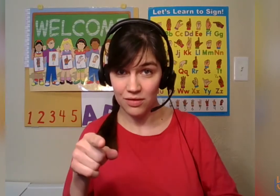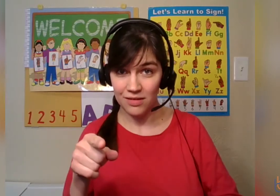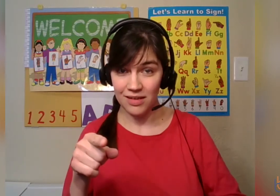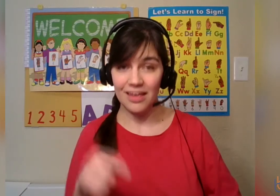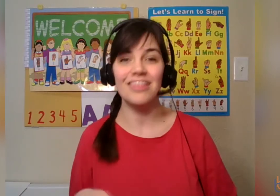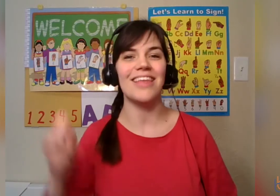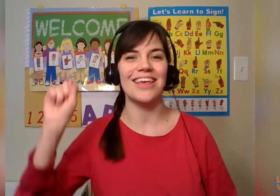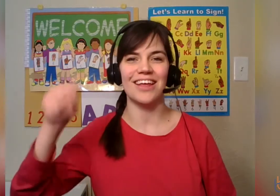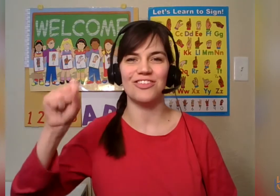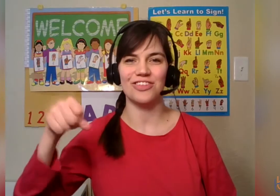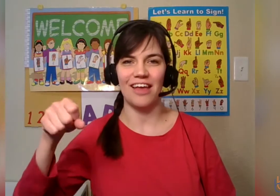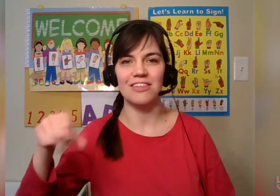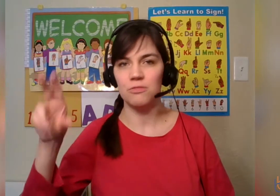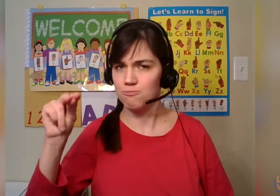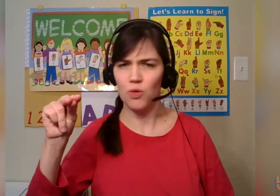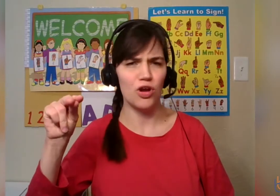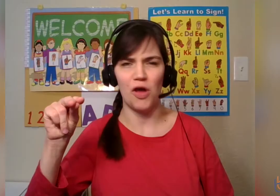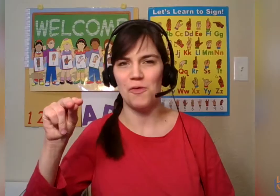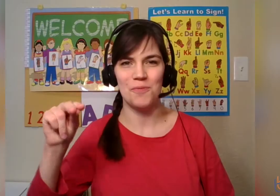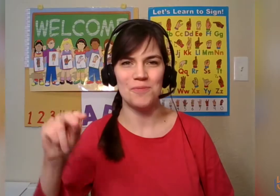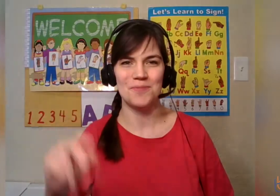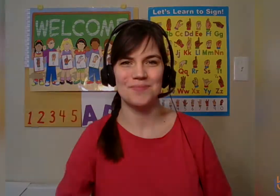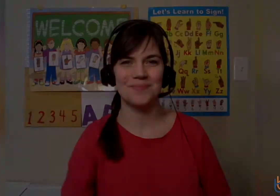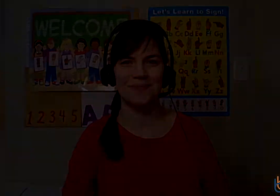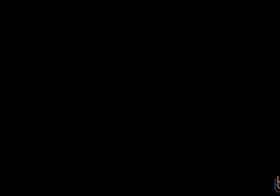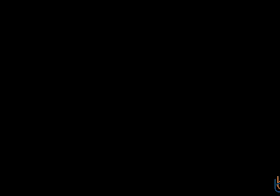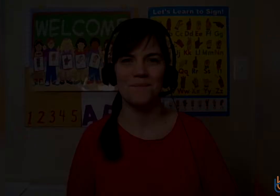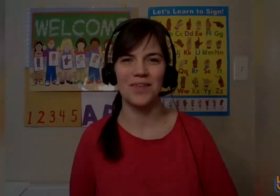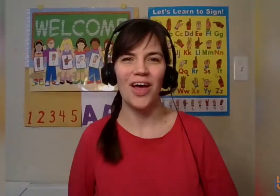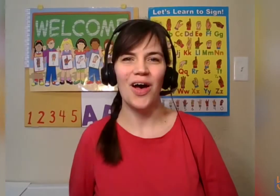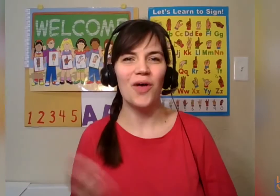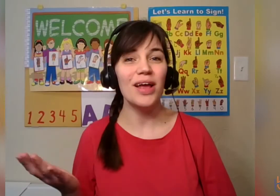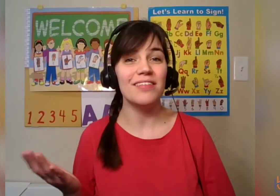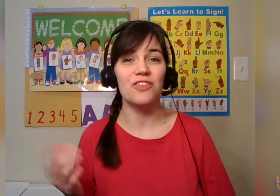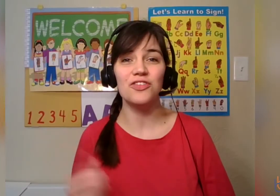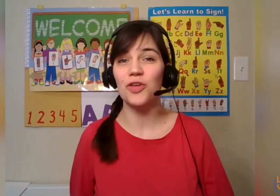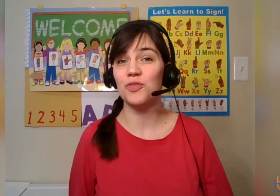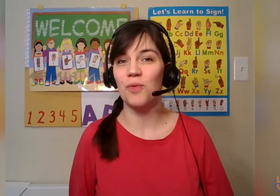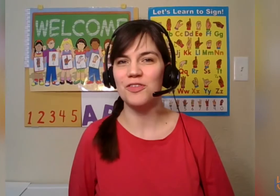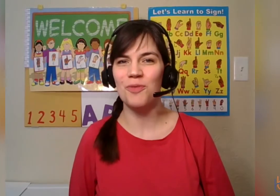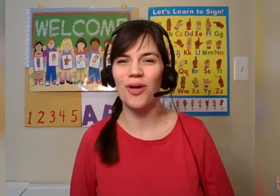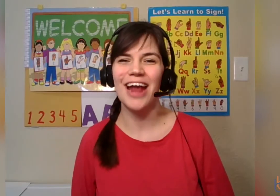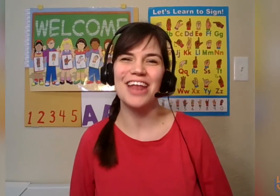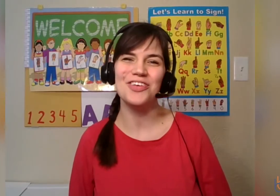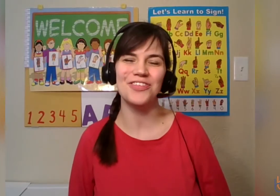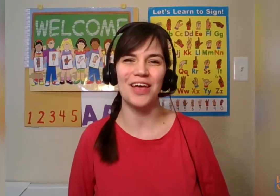then they can answer yes or no. All right, let's do those once more and you sign